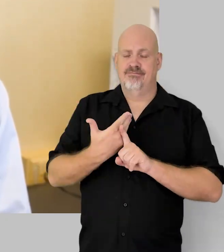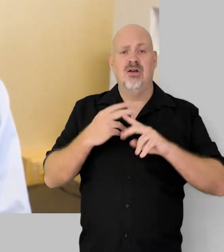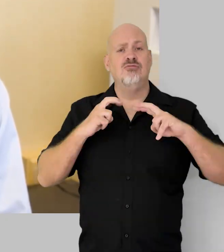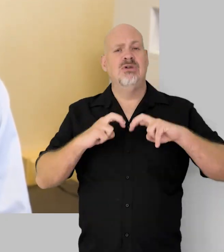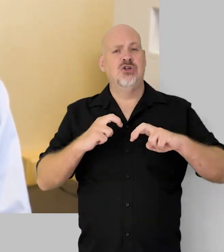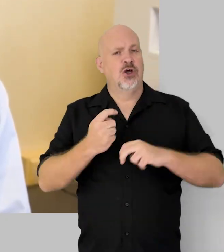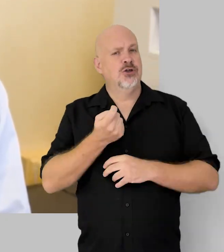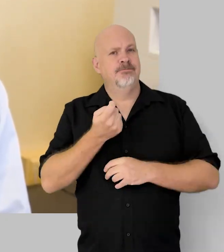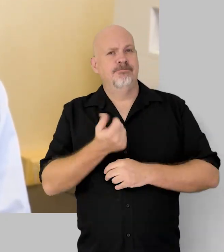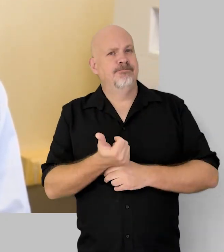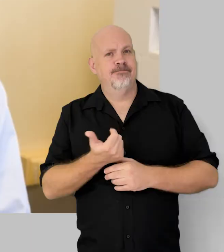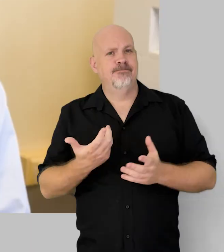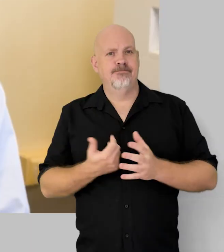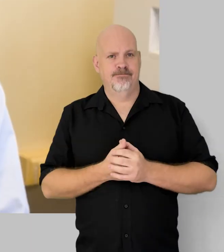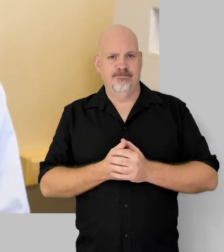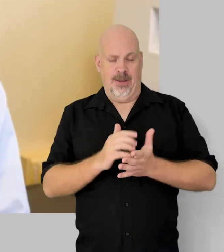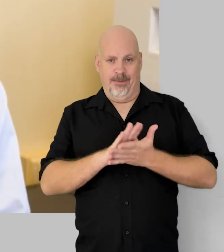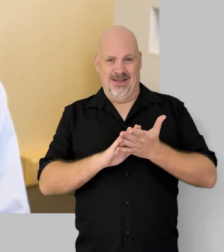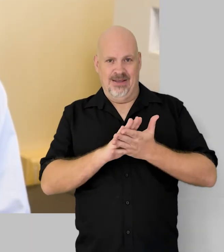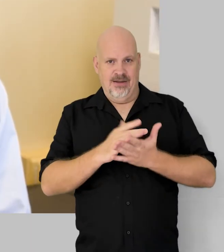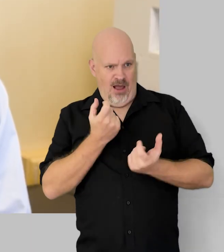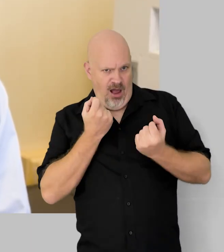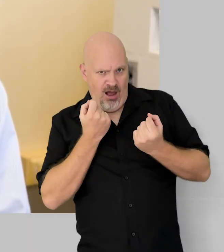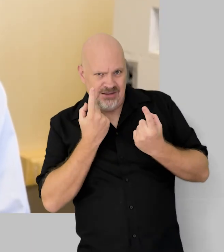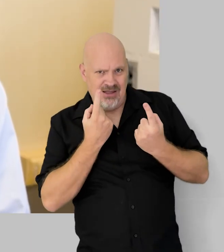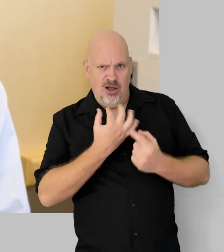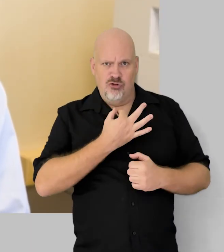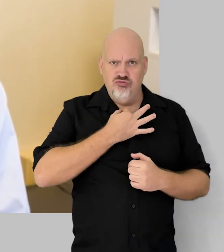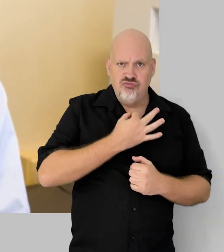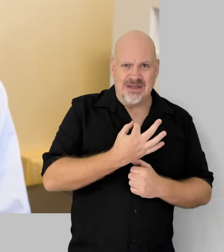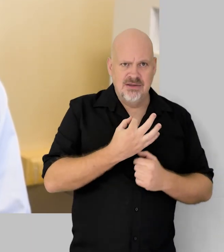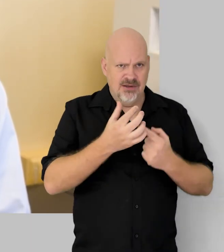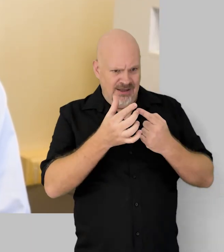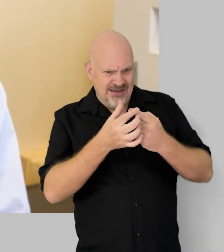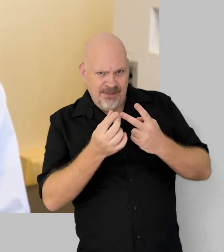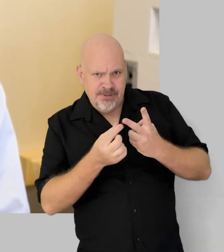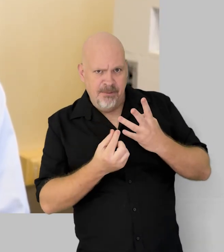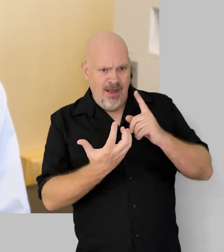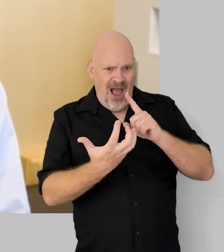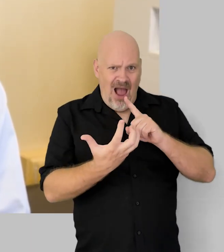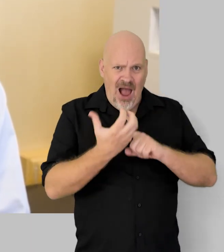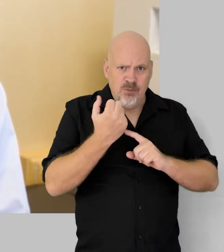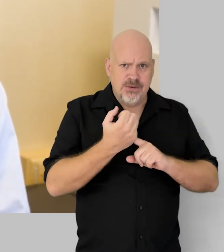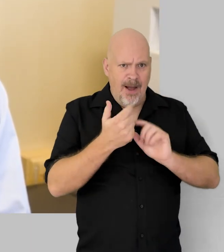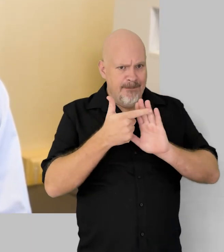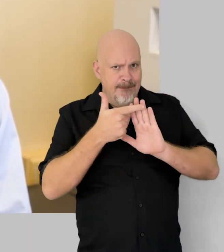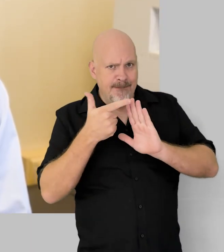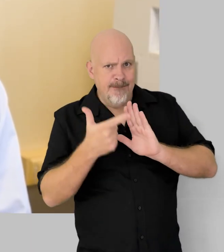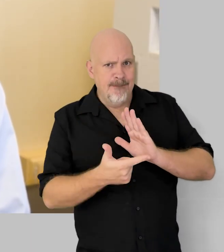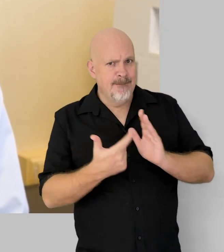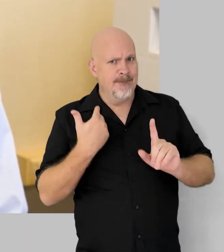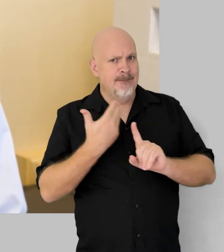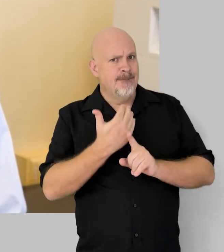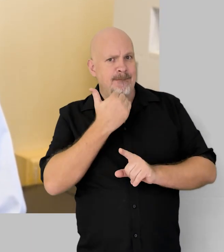about a decade later than men, they often experience higher mortality once diagnosed with ischaemic heart disease.